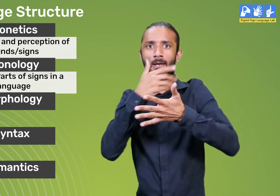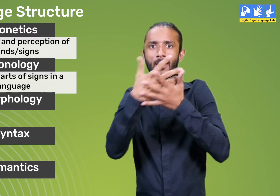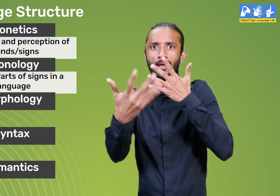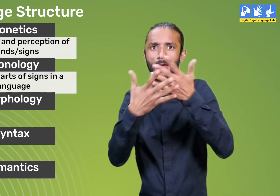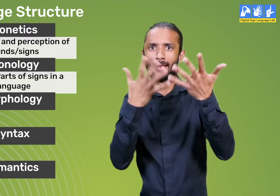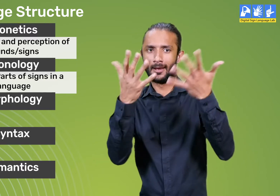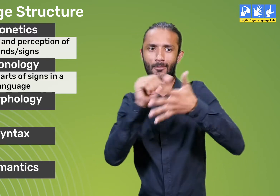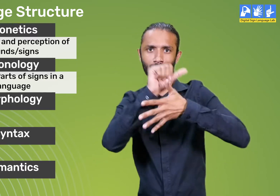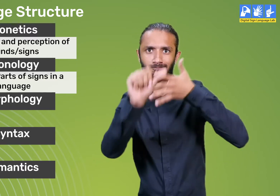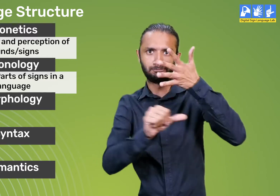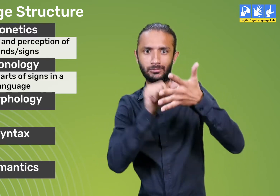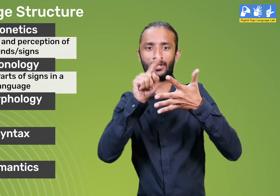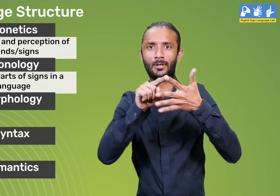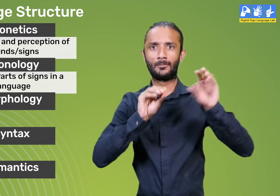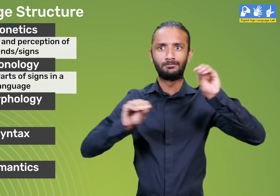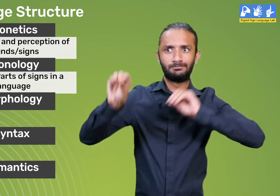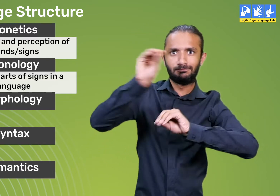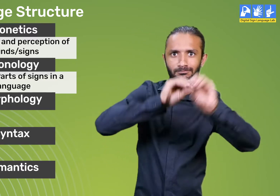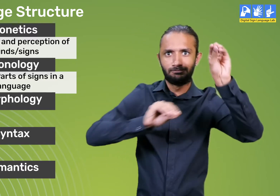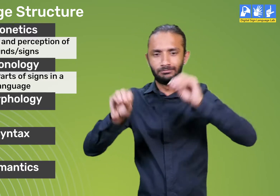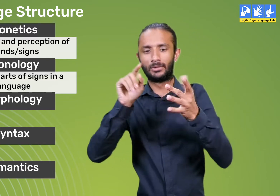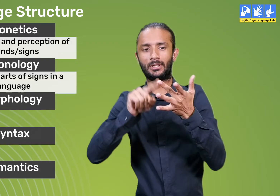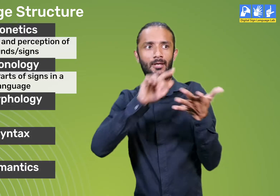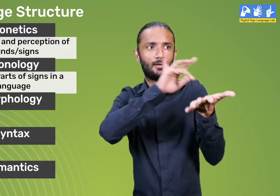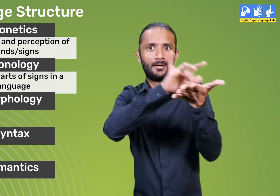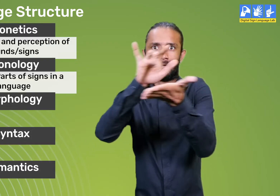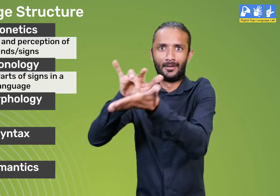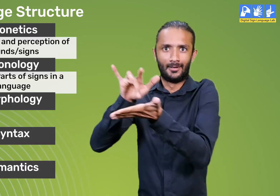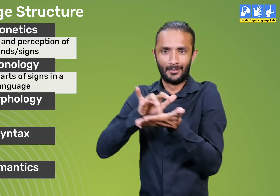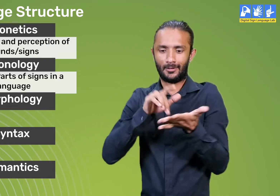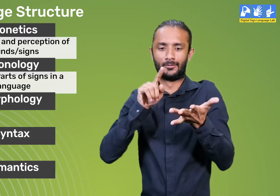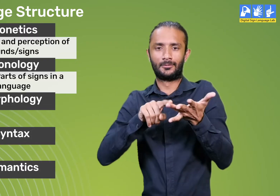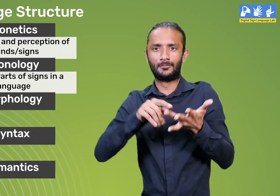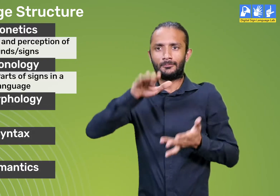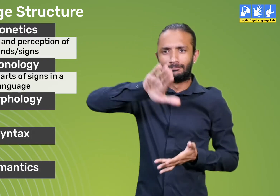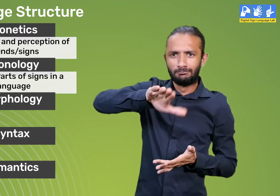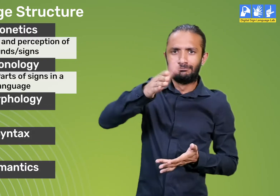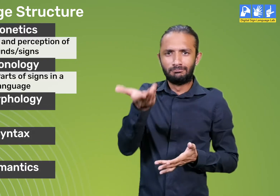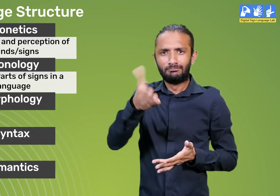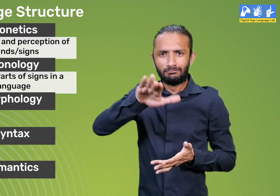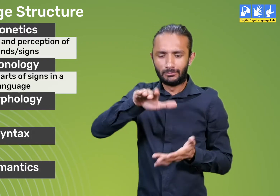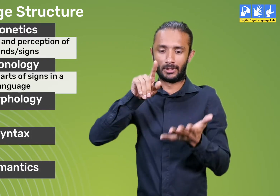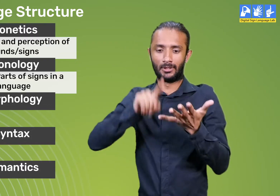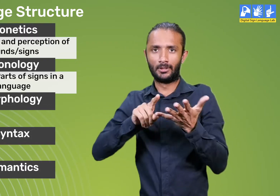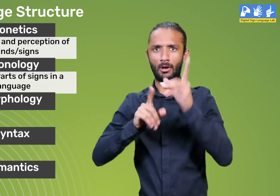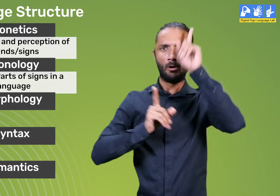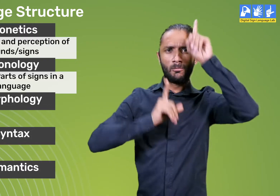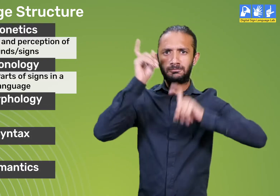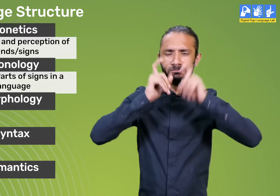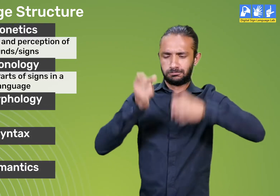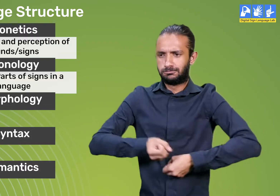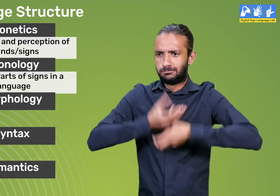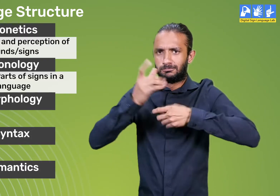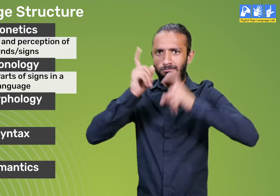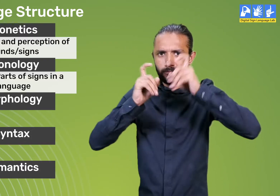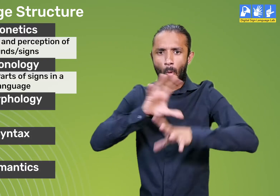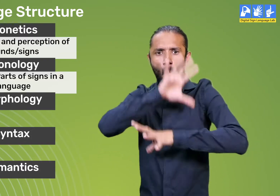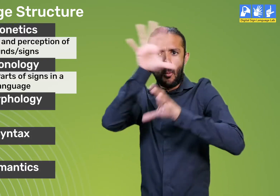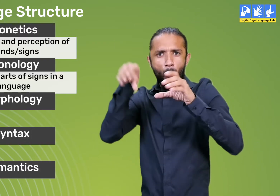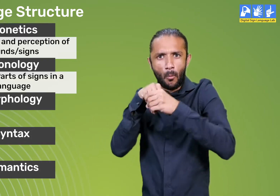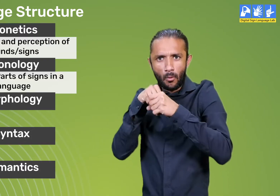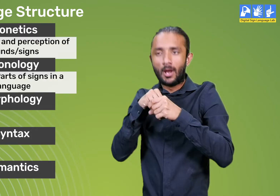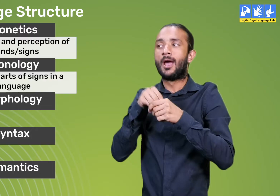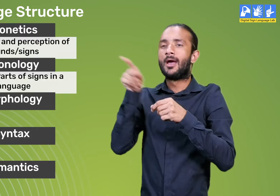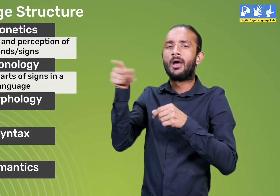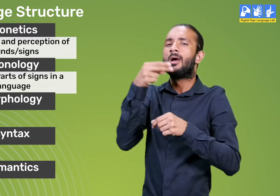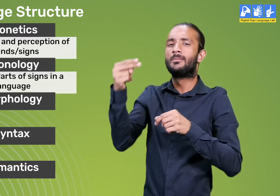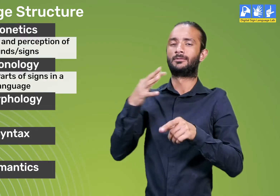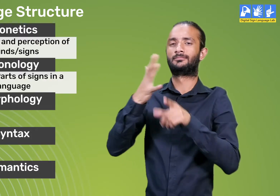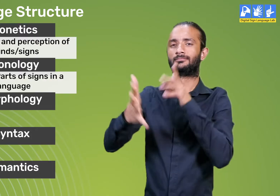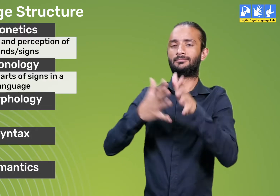Such as Handshape, Body movement , Location, orientation and non -manual features .